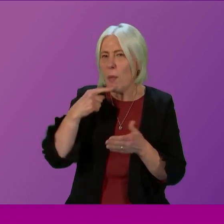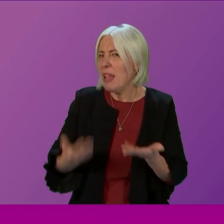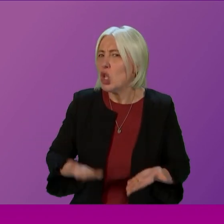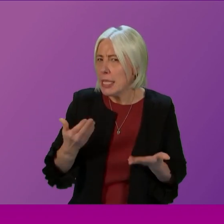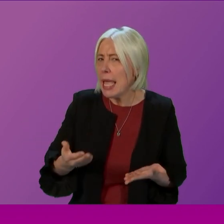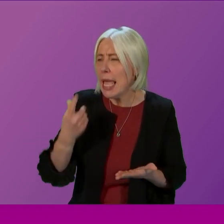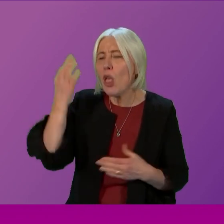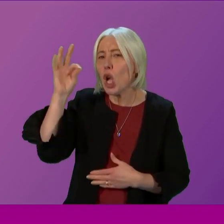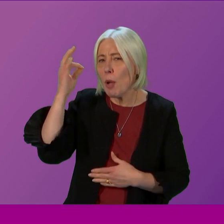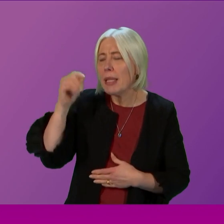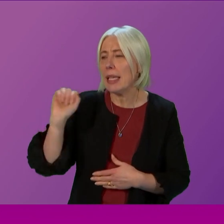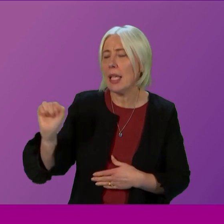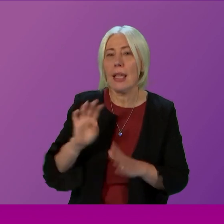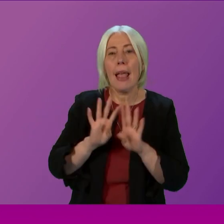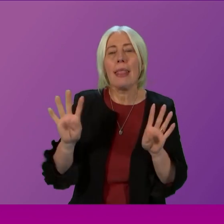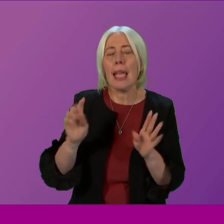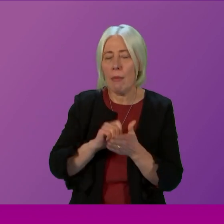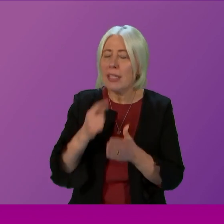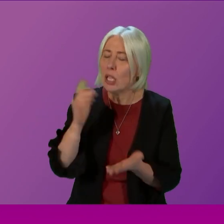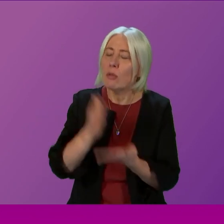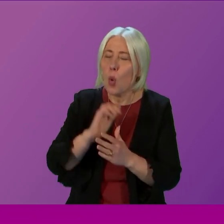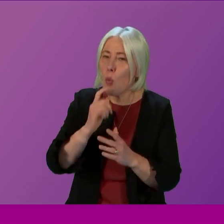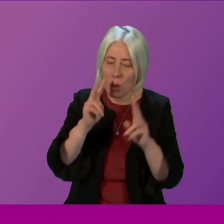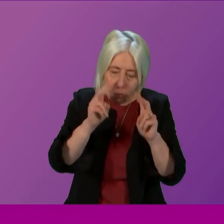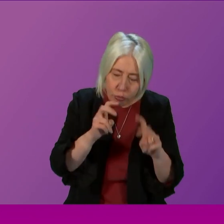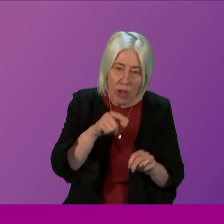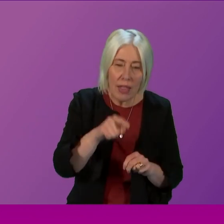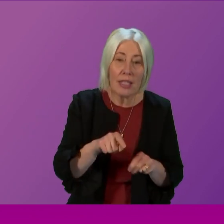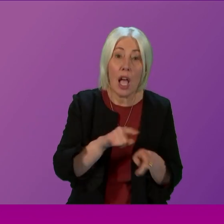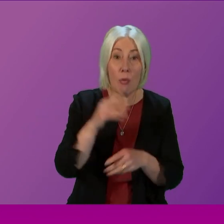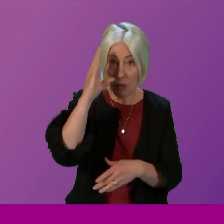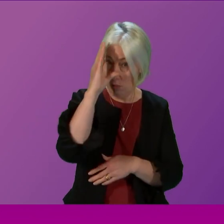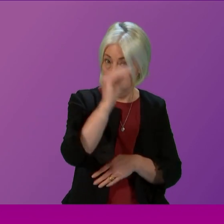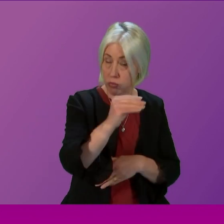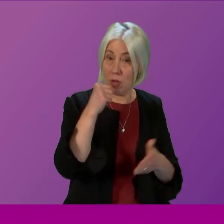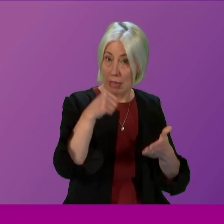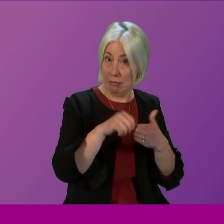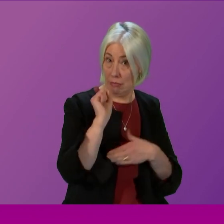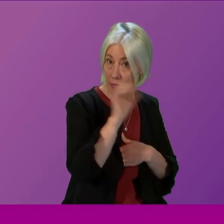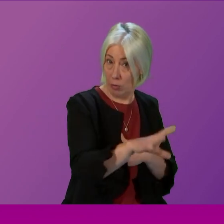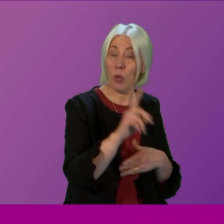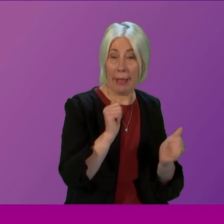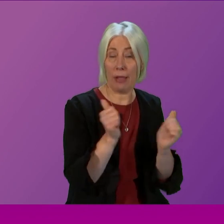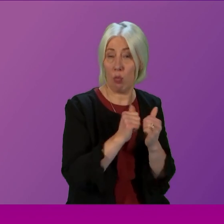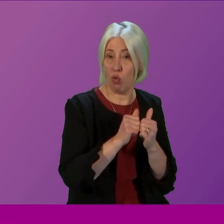Government, Shona Robison, at committee today and that she has undertaken to look into the issue and to write to Pam Duncan-Glancy. I suggest that that is the appropriate way to proceed for now.